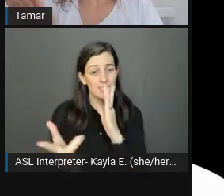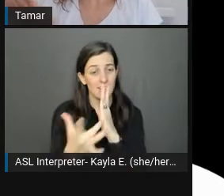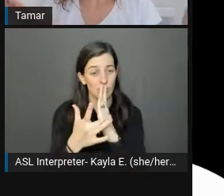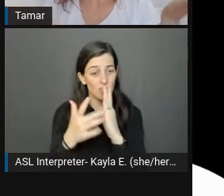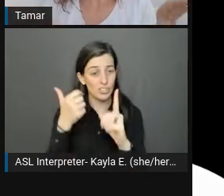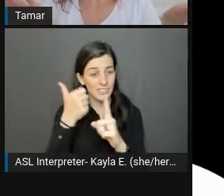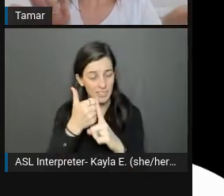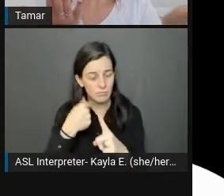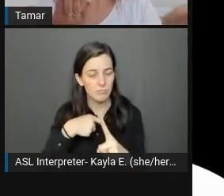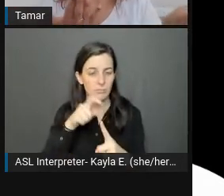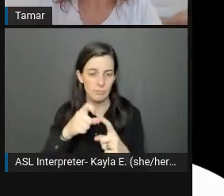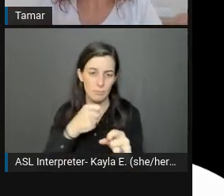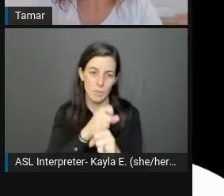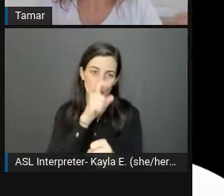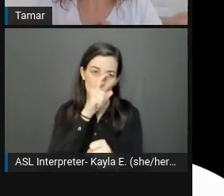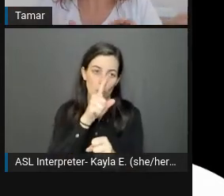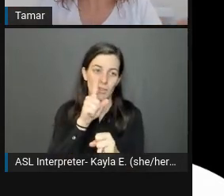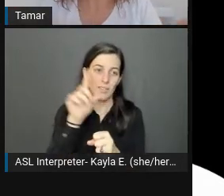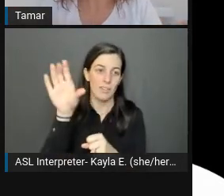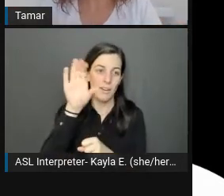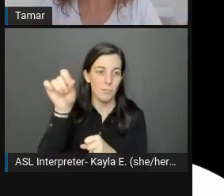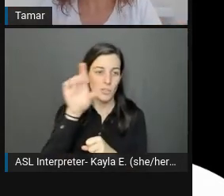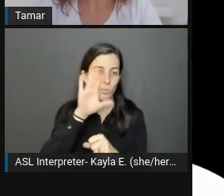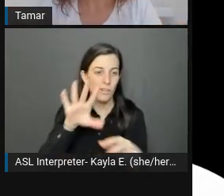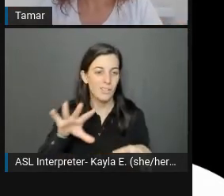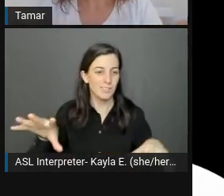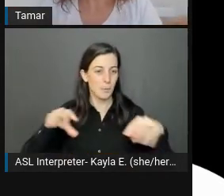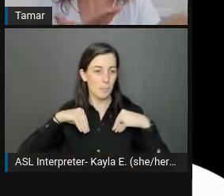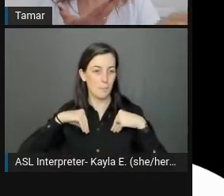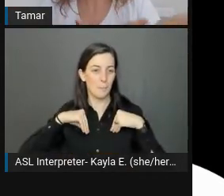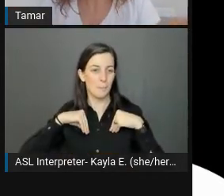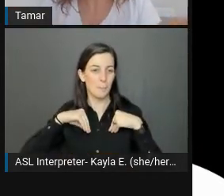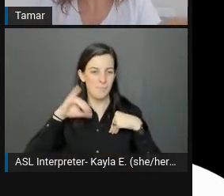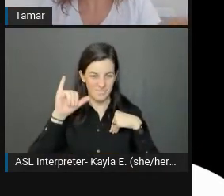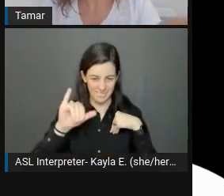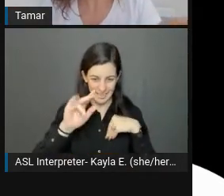that companies will adopt such a tool or such a platform.